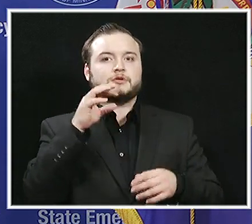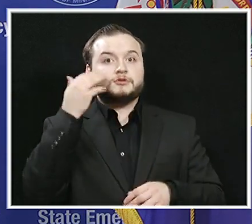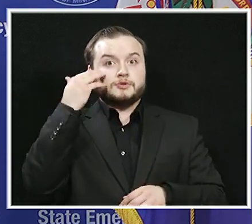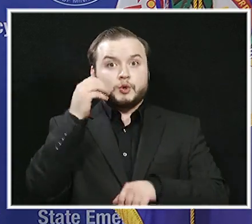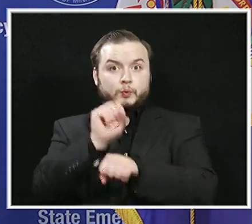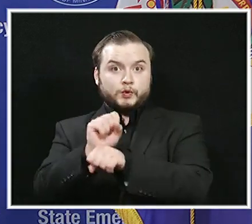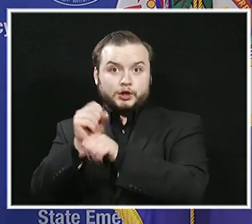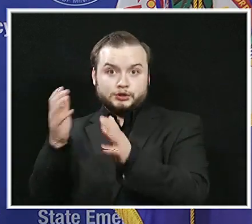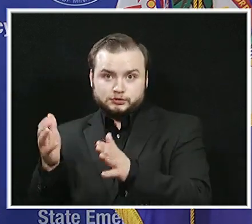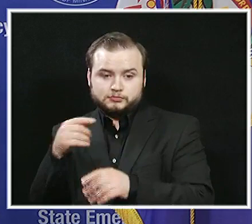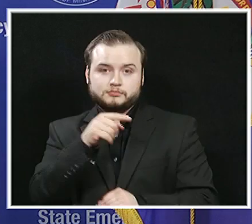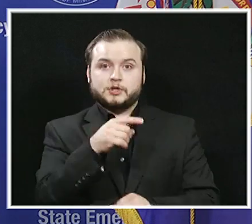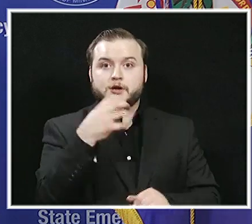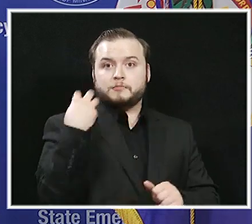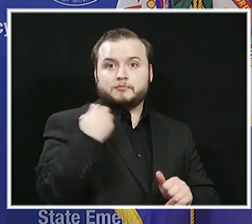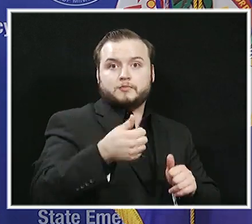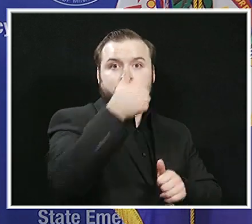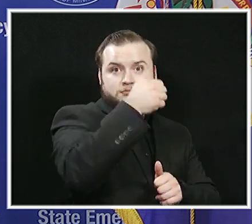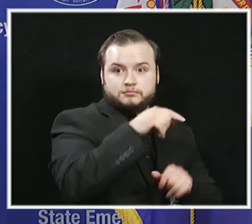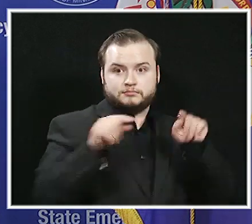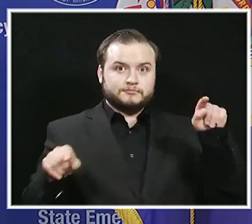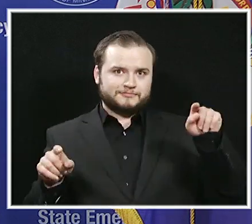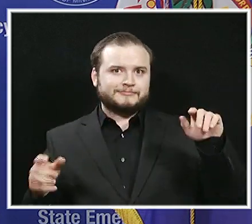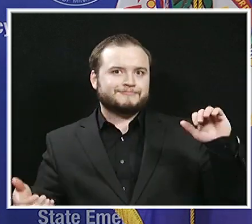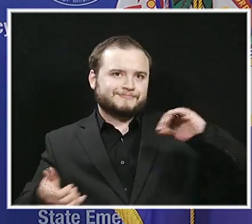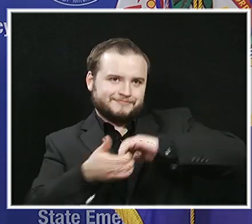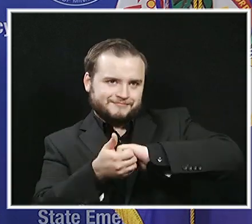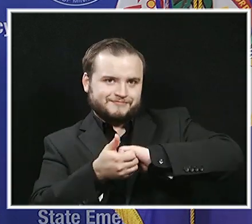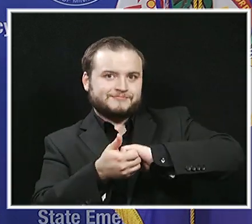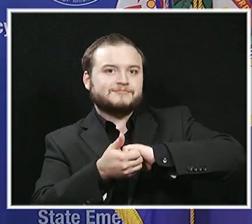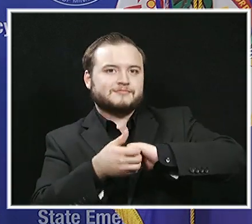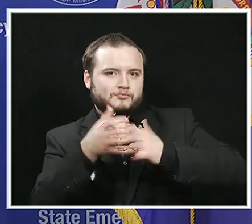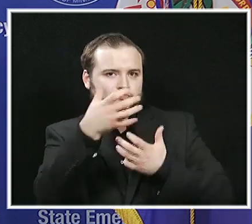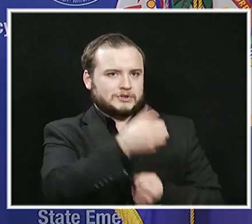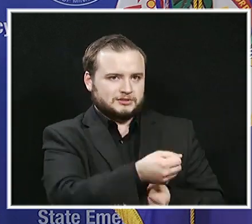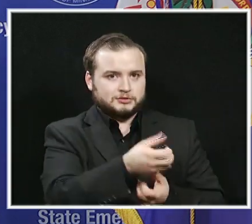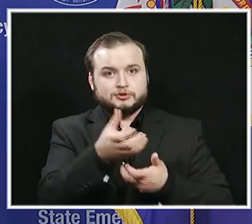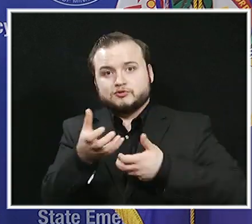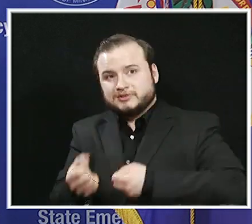This is that compact between worker and employer and building that trust between them that I do think, the